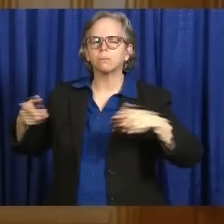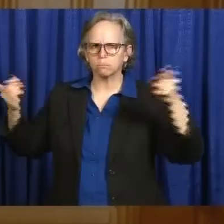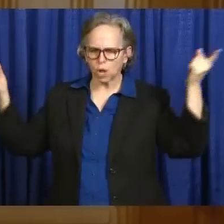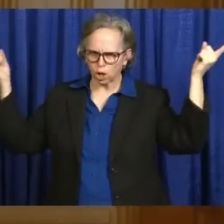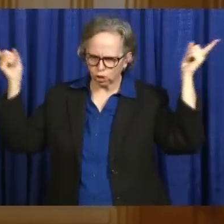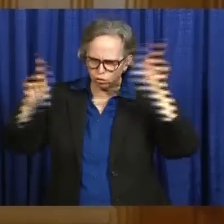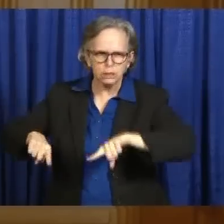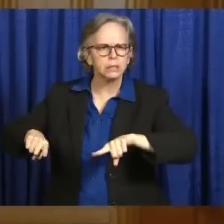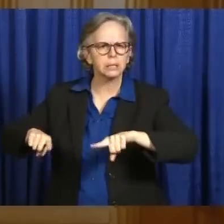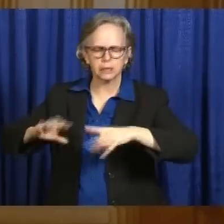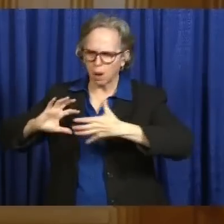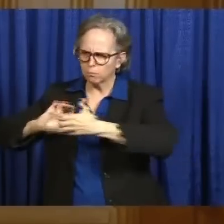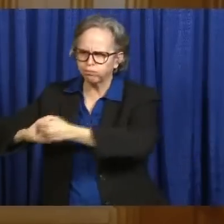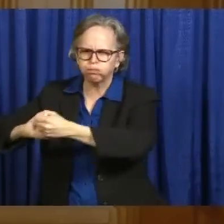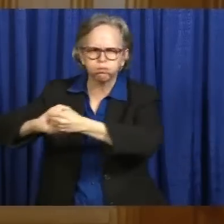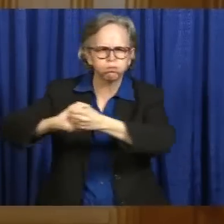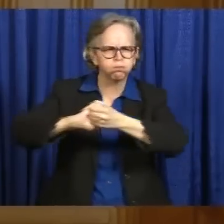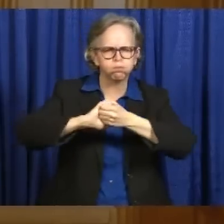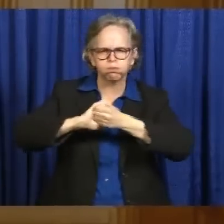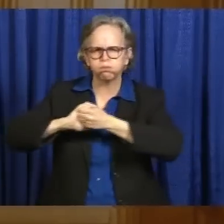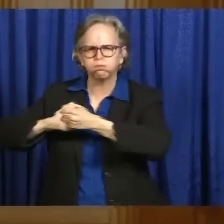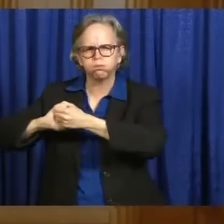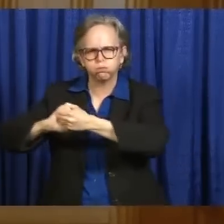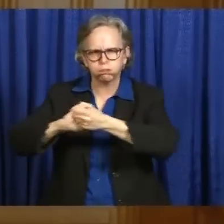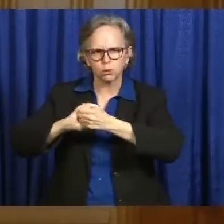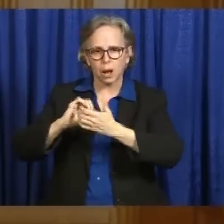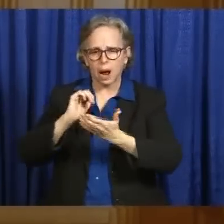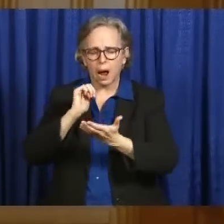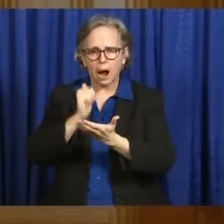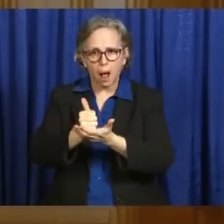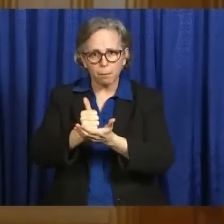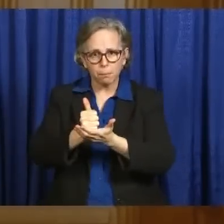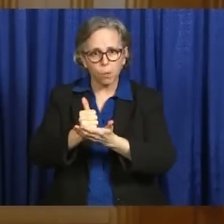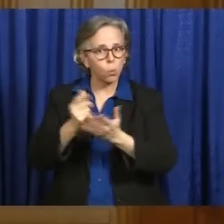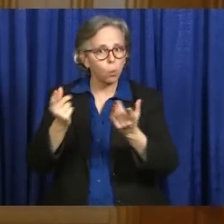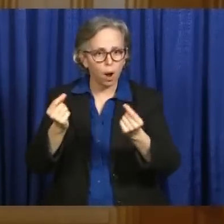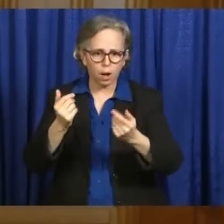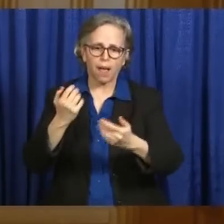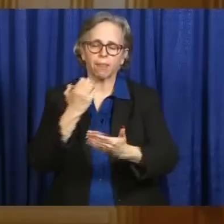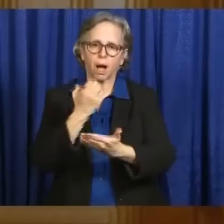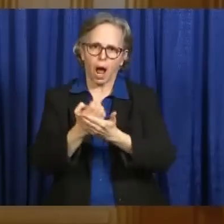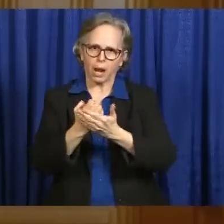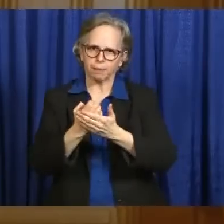TO FOCUS ON THAT. BOB SMITH IS THE CHAIRMAN OF THE BOARD AND I TALKED DIRECTLY